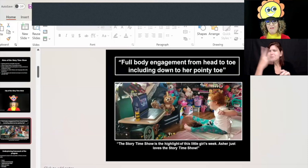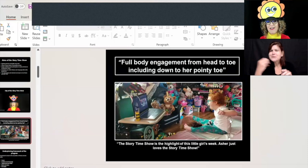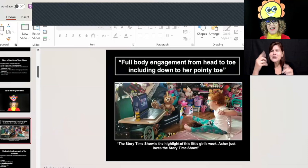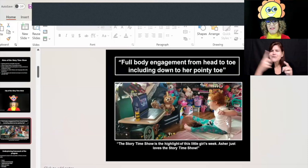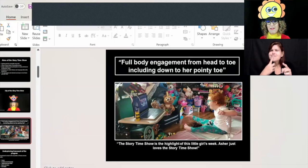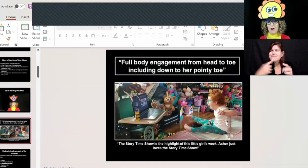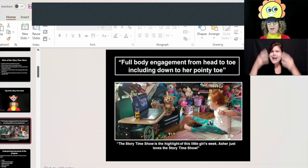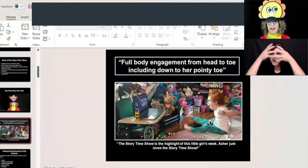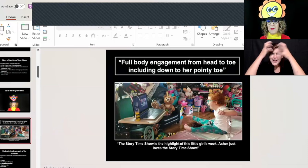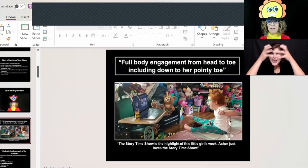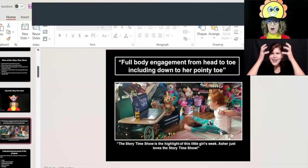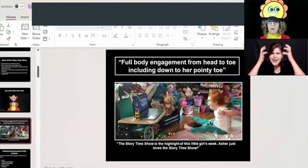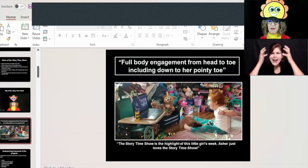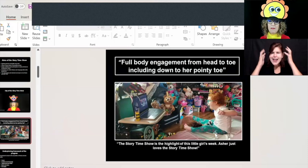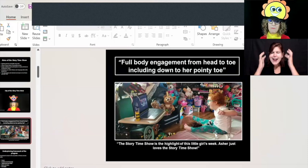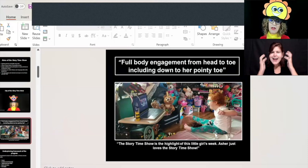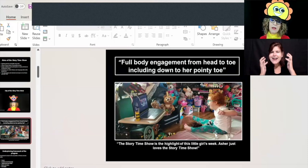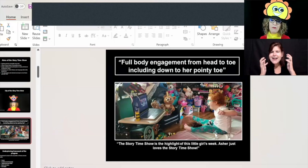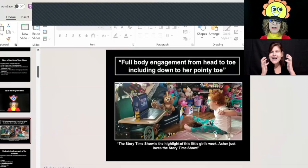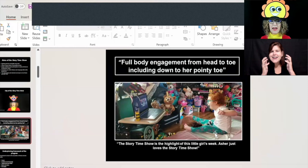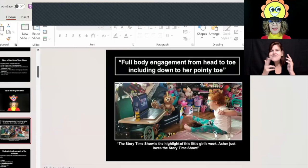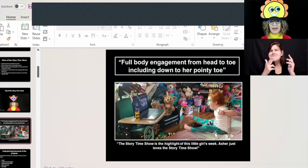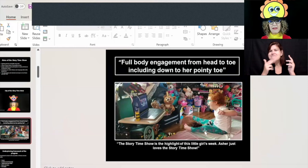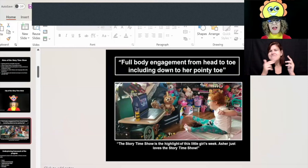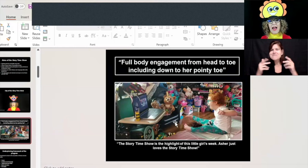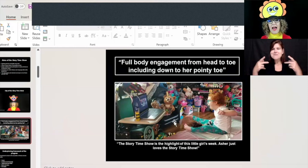and green glasses on, a little pink top, and some green leggings.